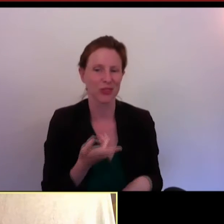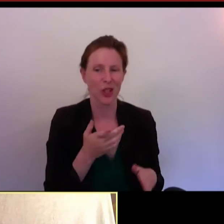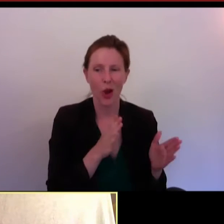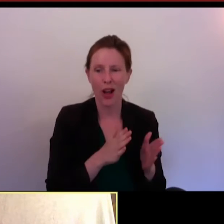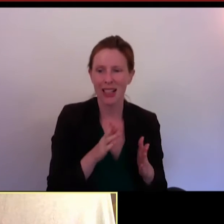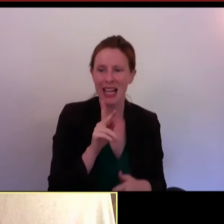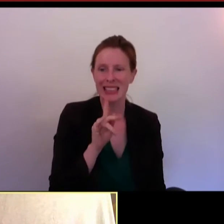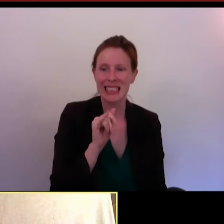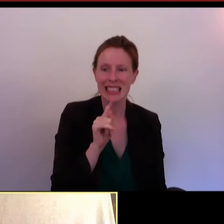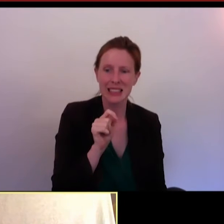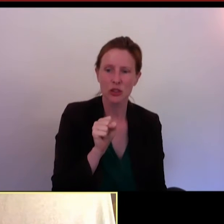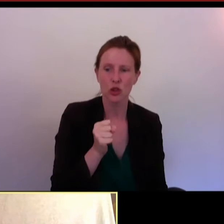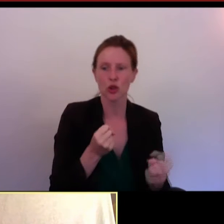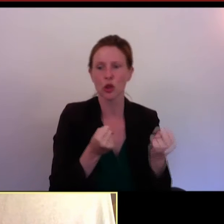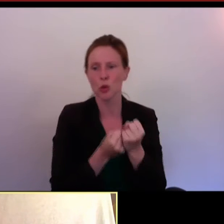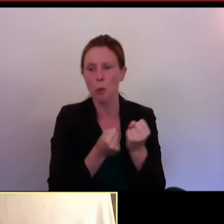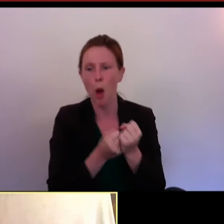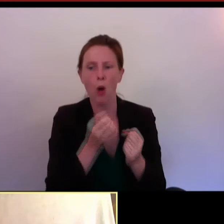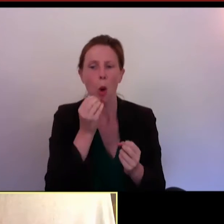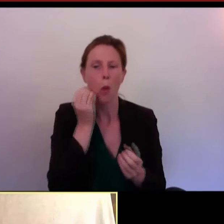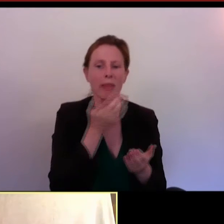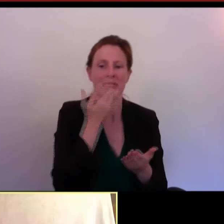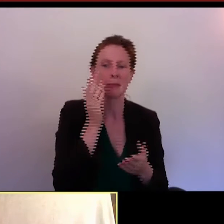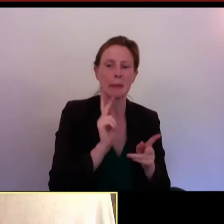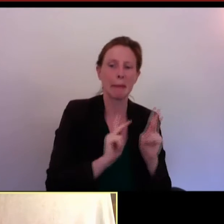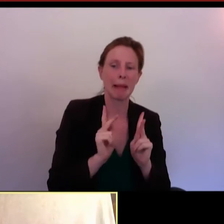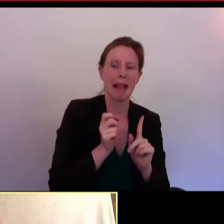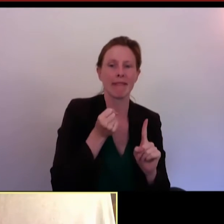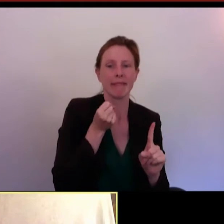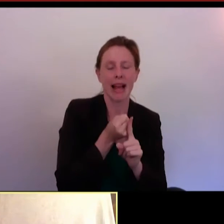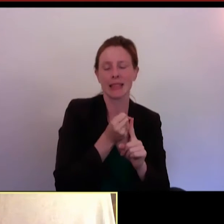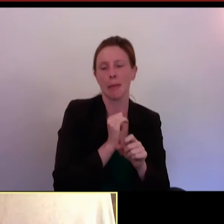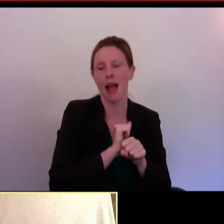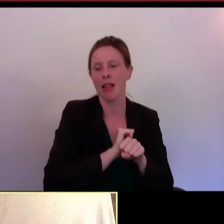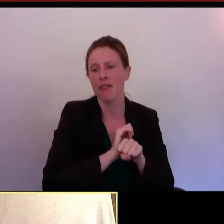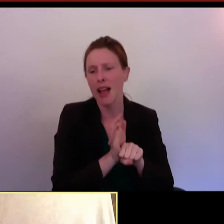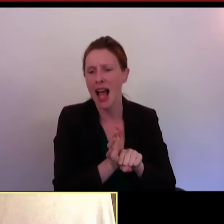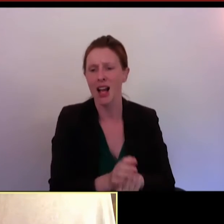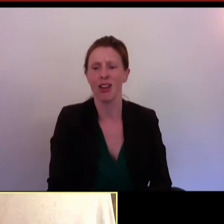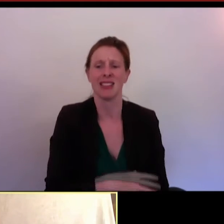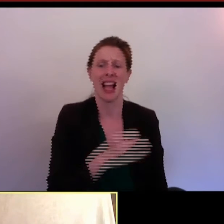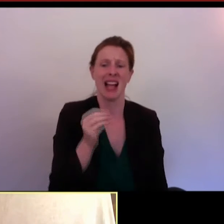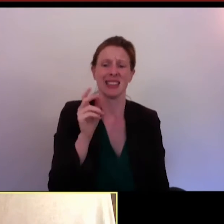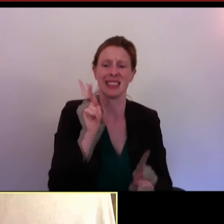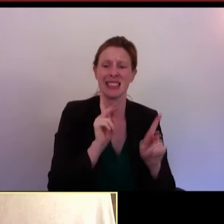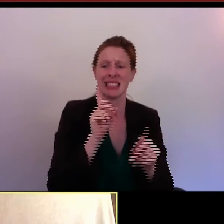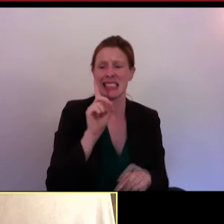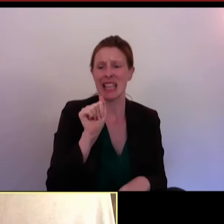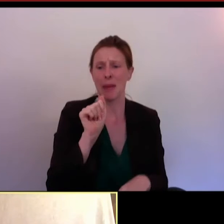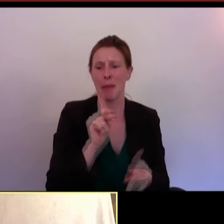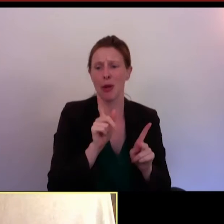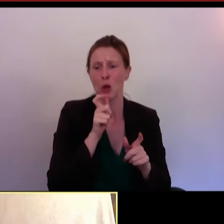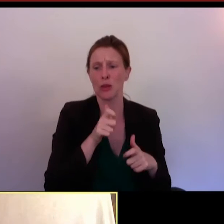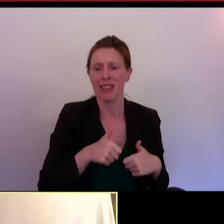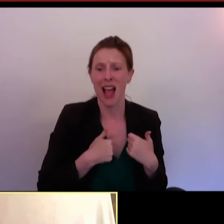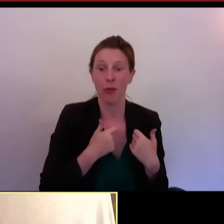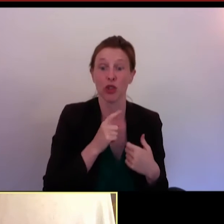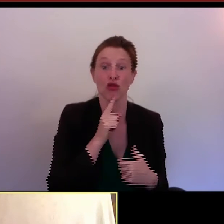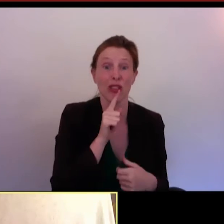She was a community organizer, she had support of homeless people who are affected by the virus and disabled people